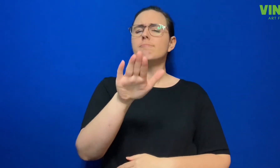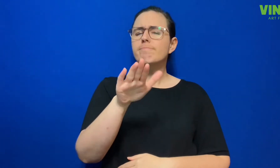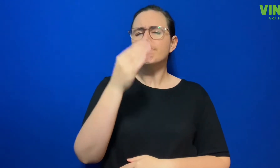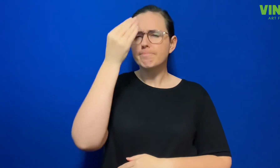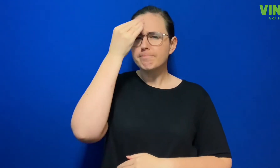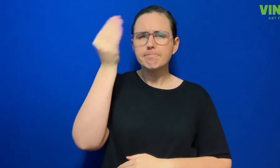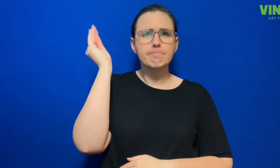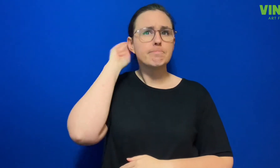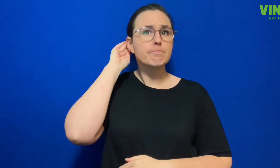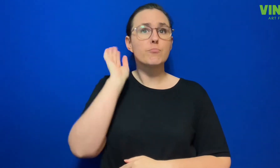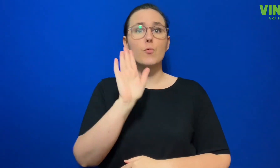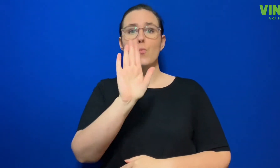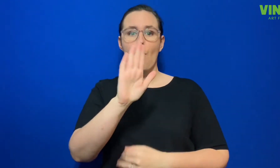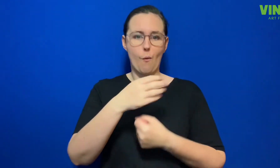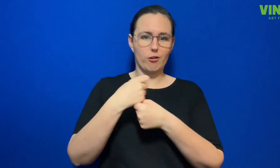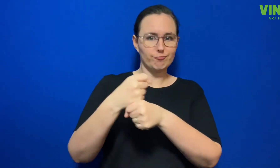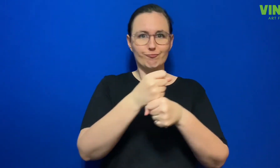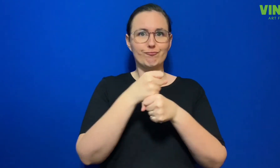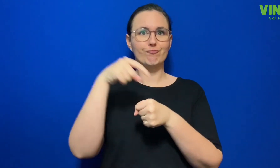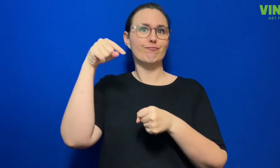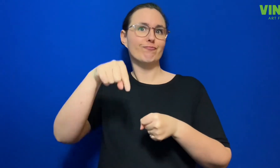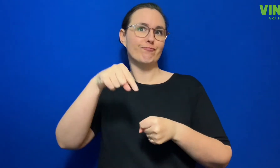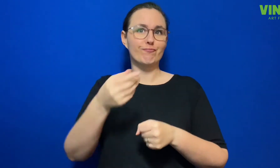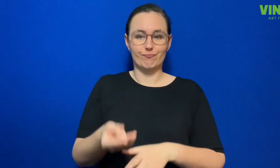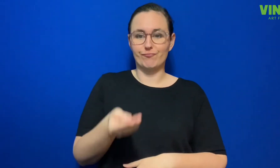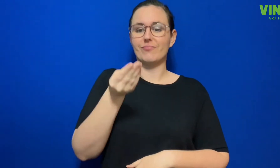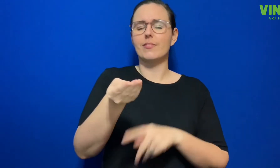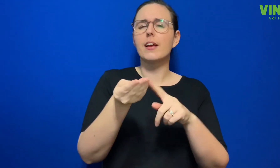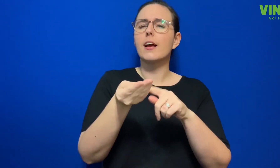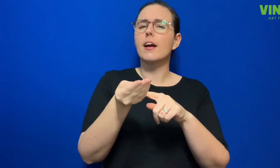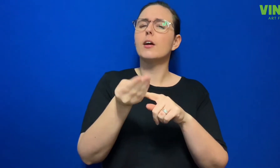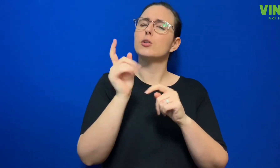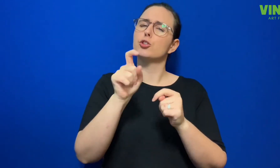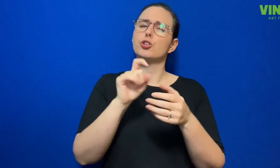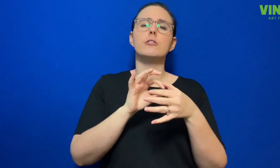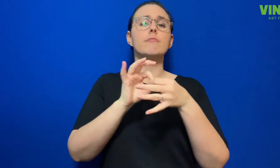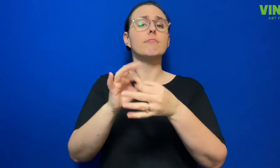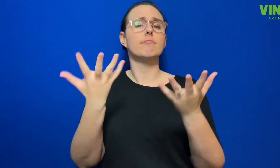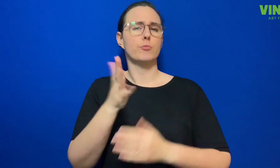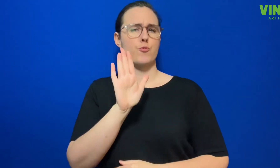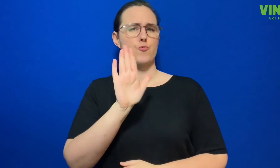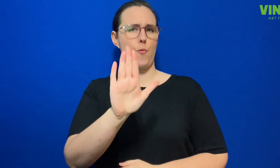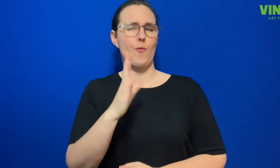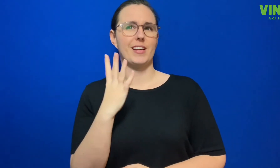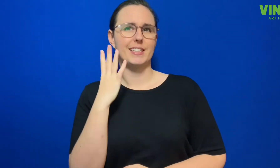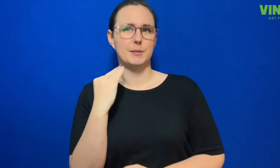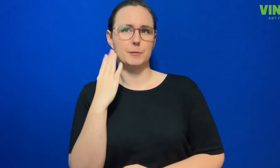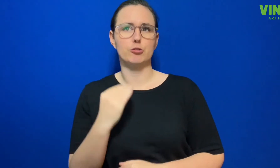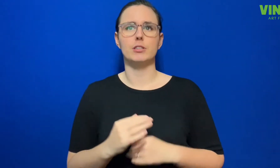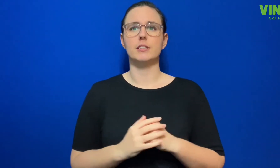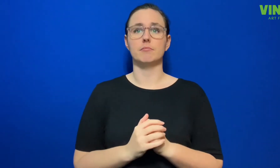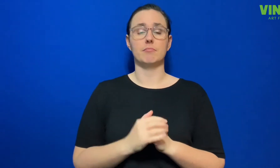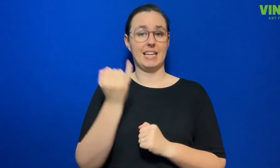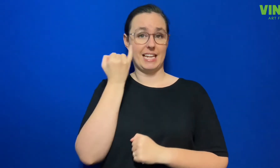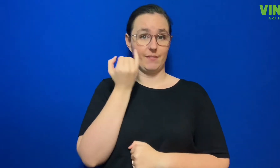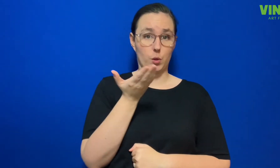Keep in mind that your work should speak from your own experiences.